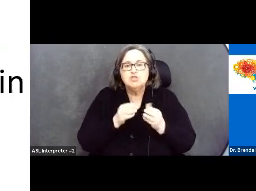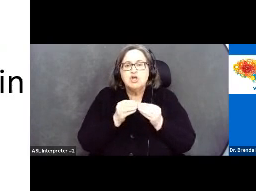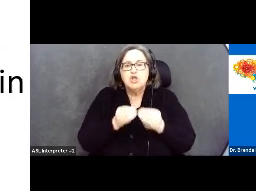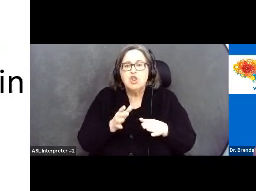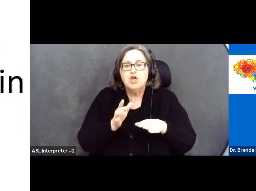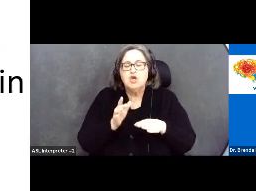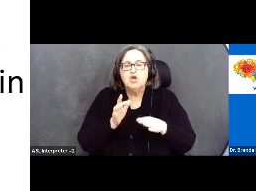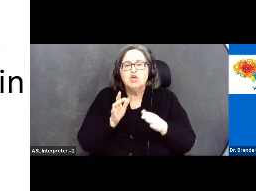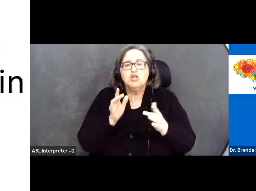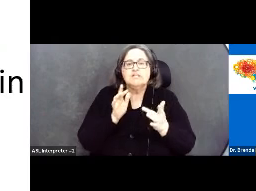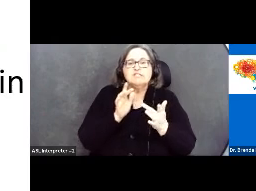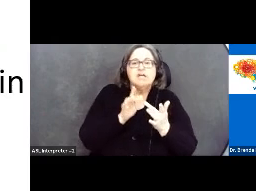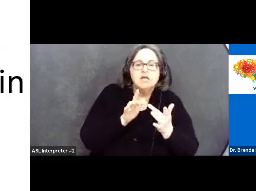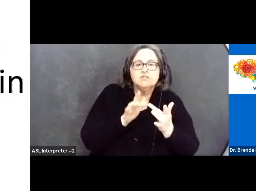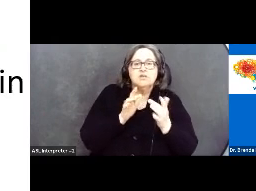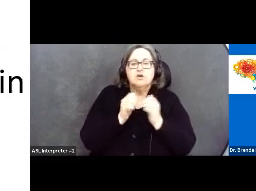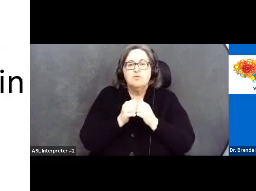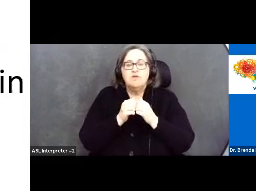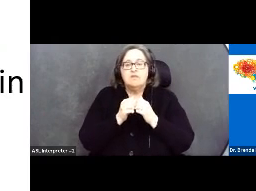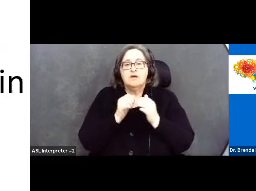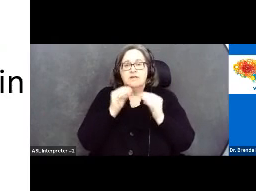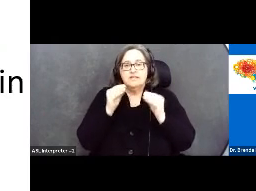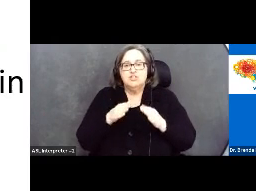with teachers who are in person with them in the school building